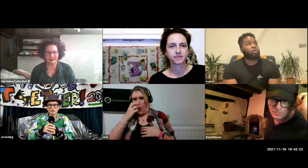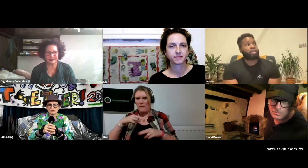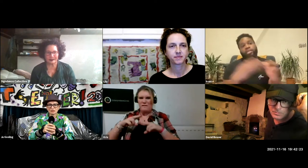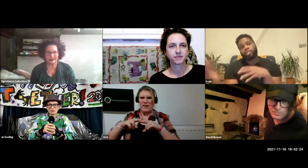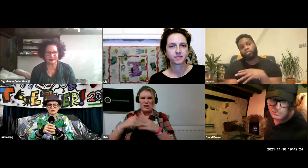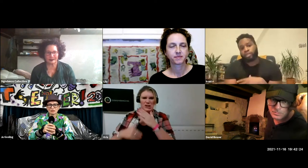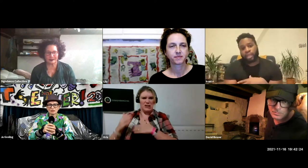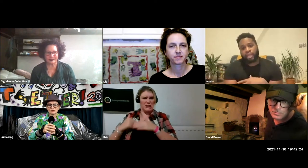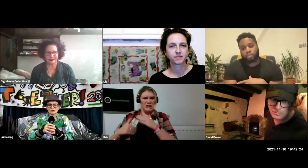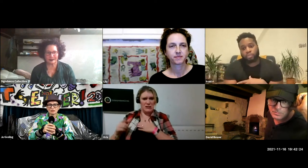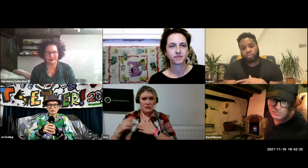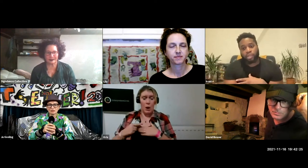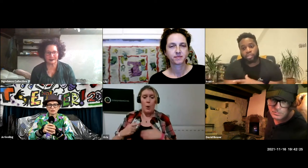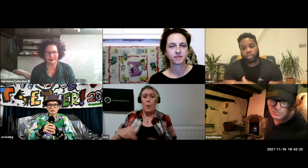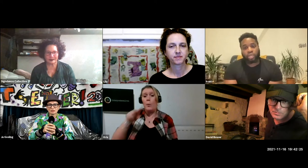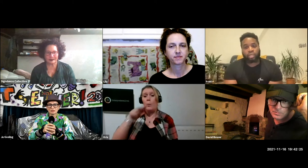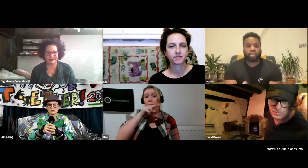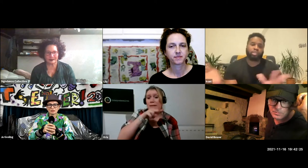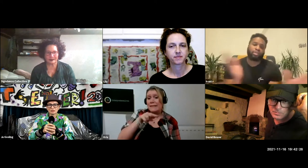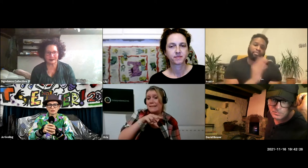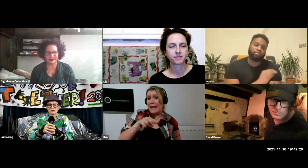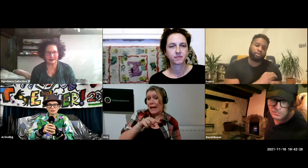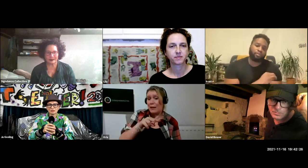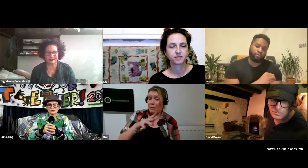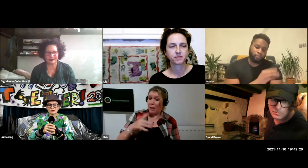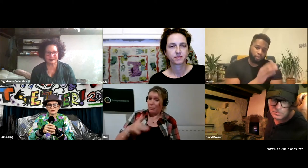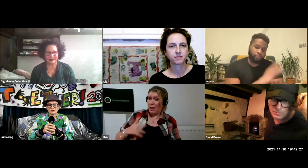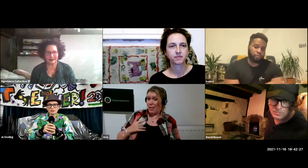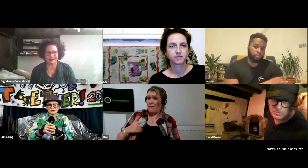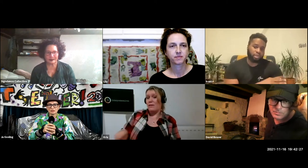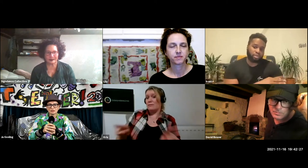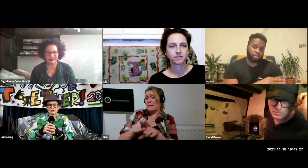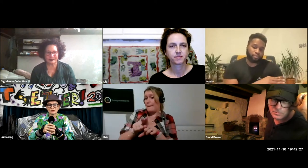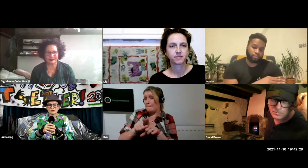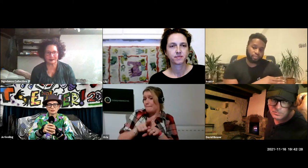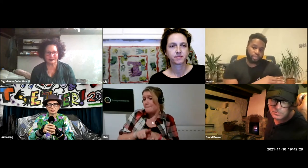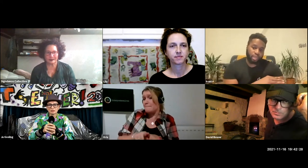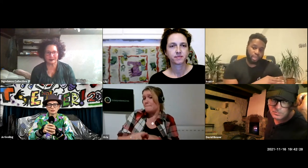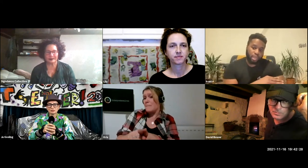For that I thank you very much indeed.